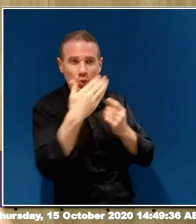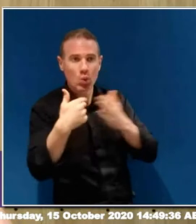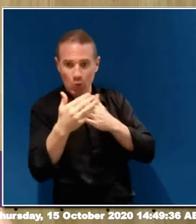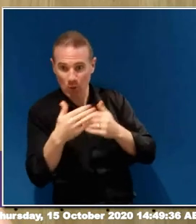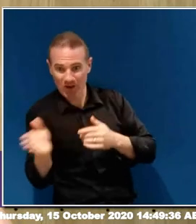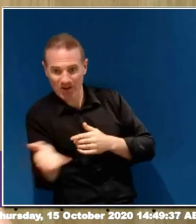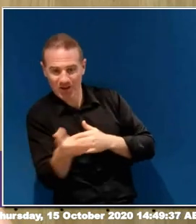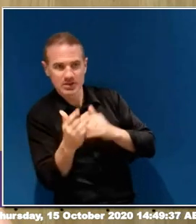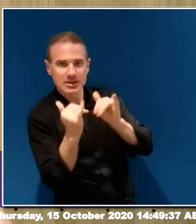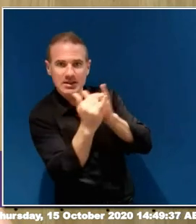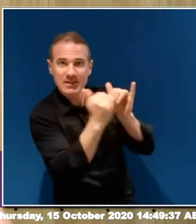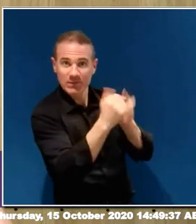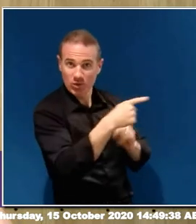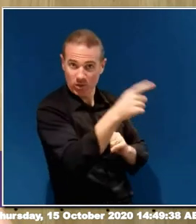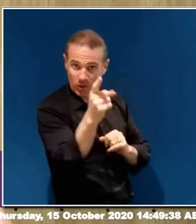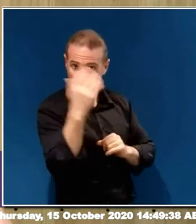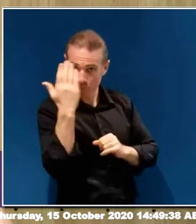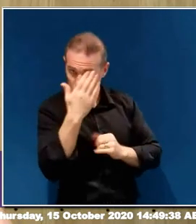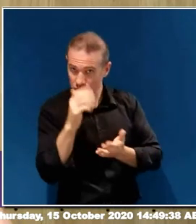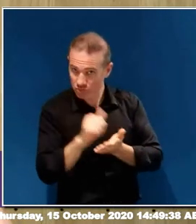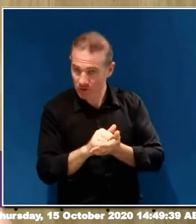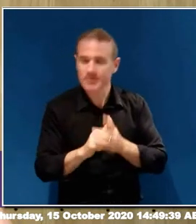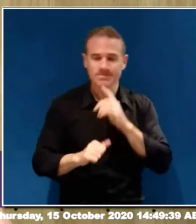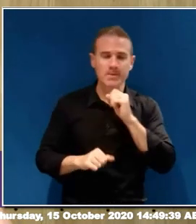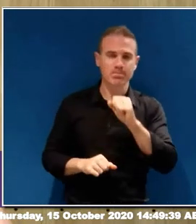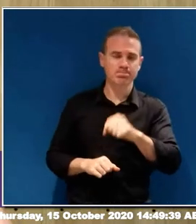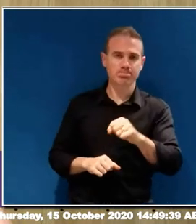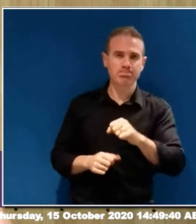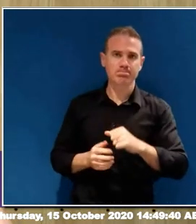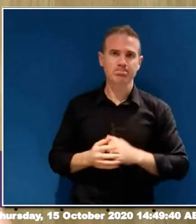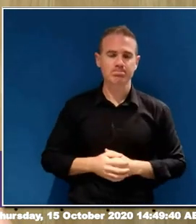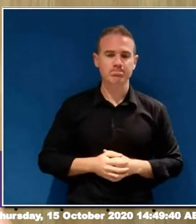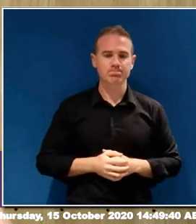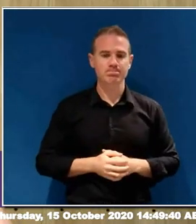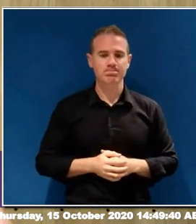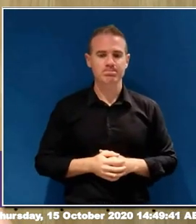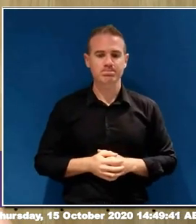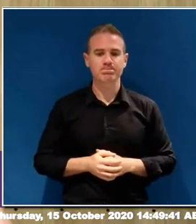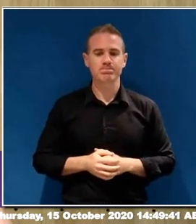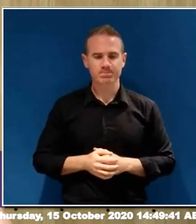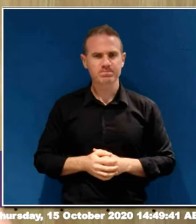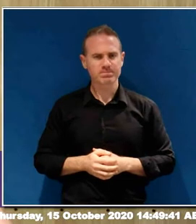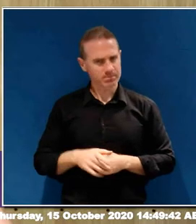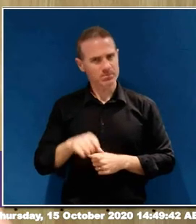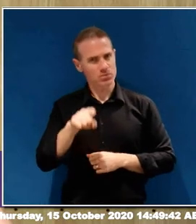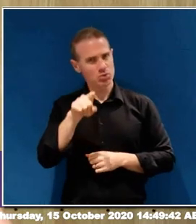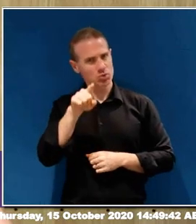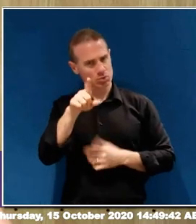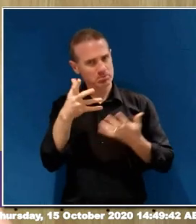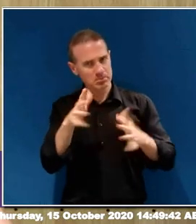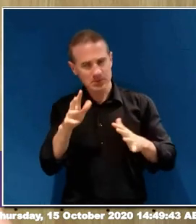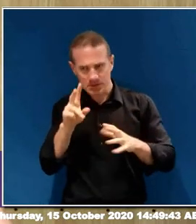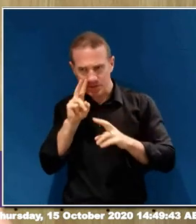And did you observe any trend or general theme in terms of the school's